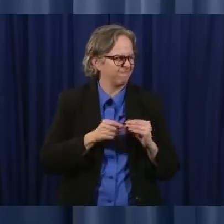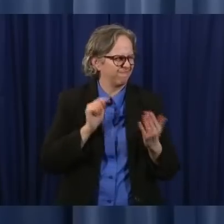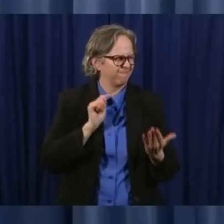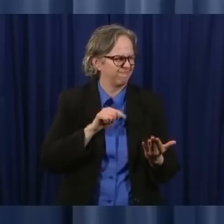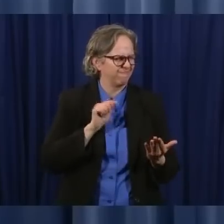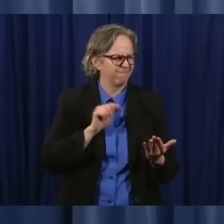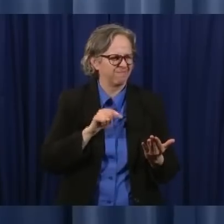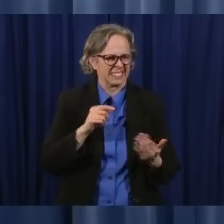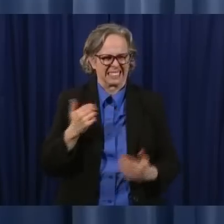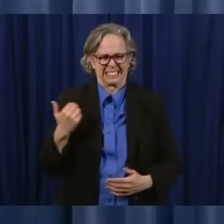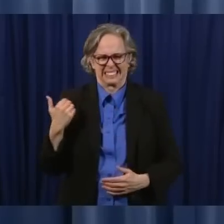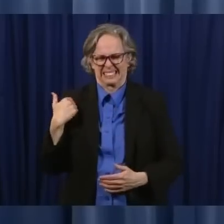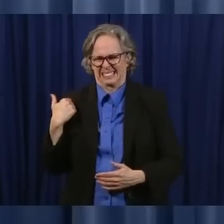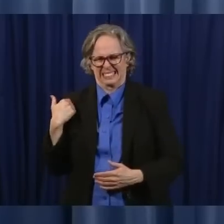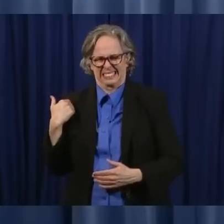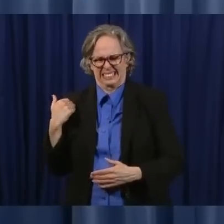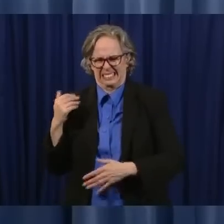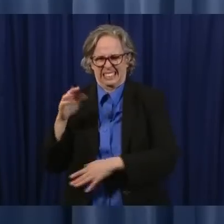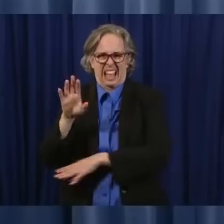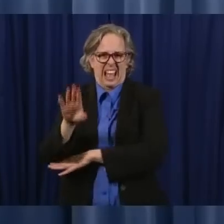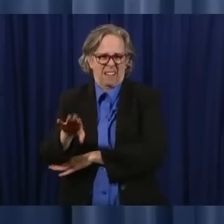NATURAL RESOURCES. LET ME TURN TO SOME NOT SO GOOD NEWS.